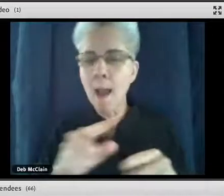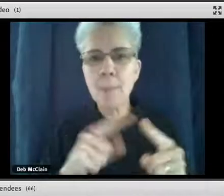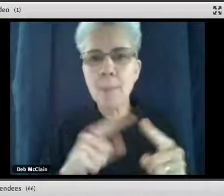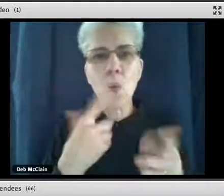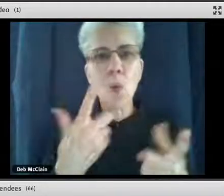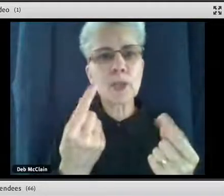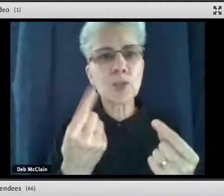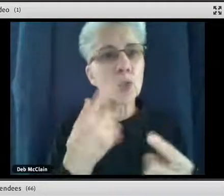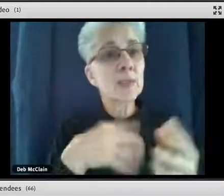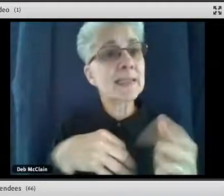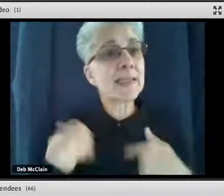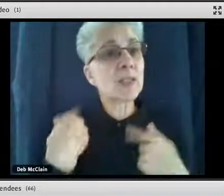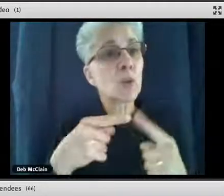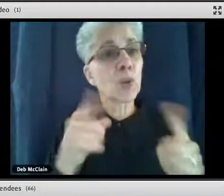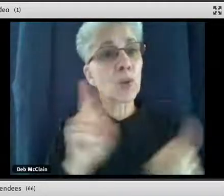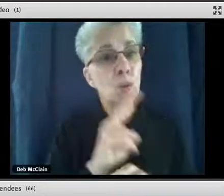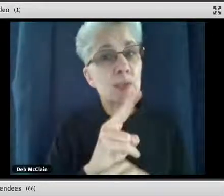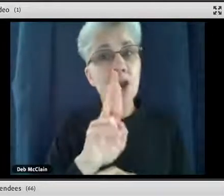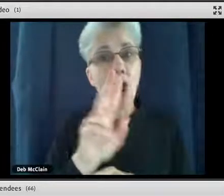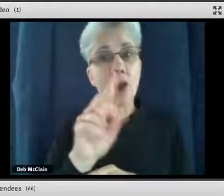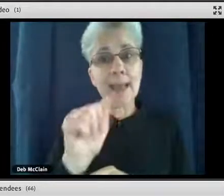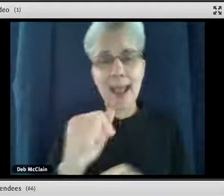but instead what we want to do since we're using